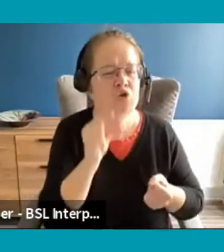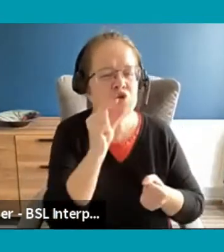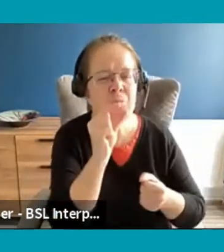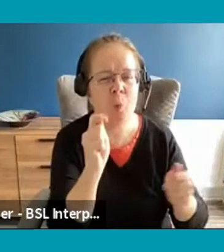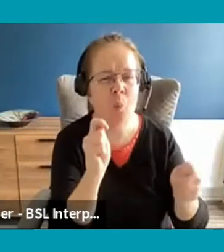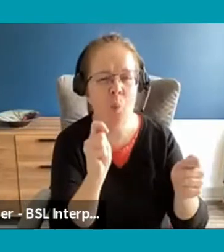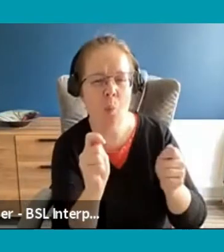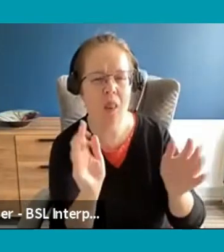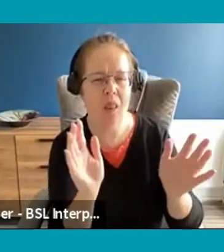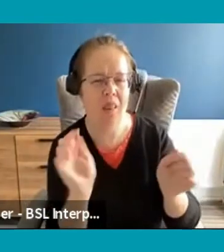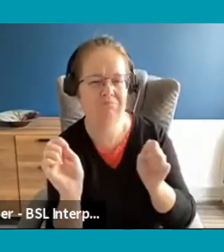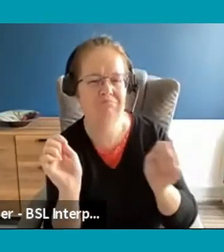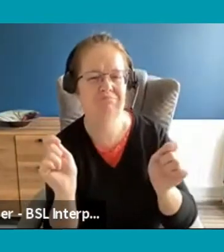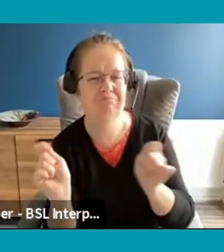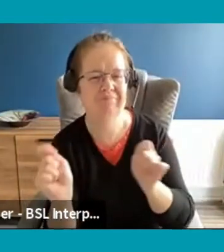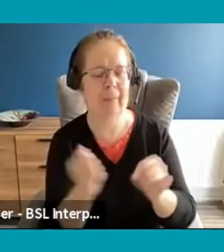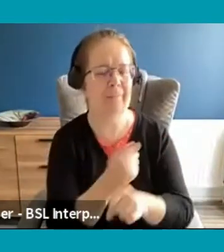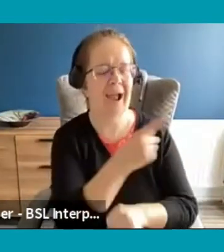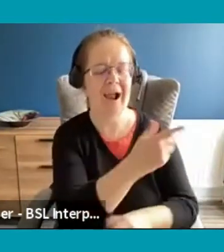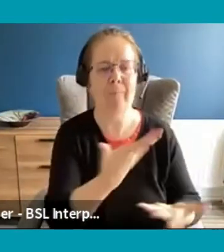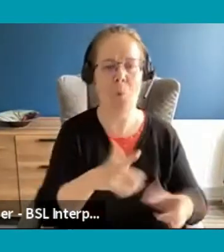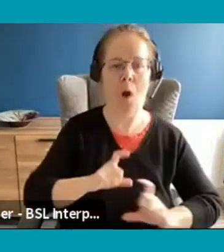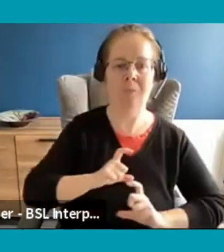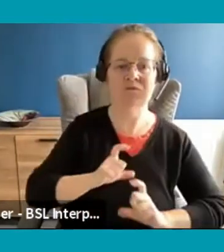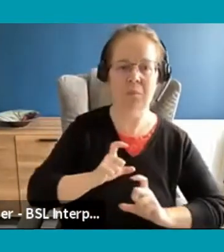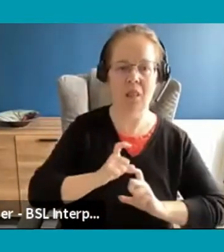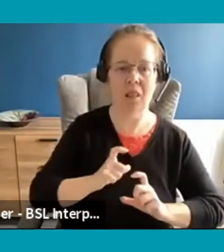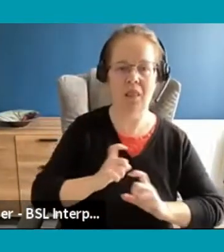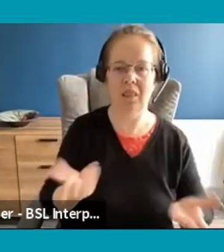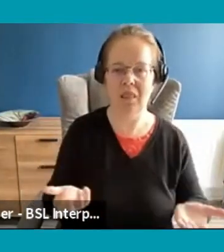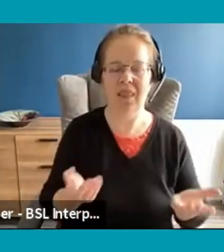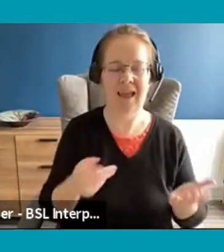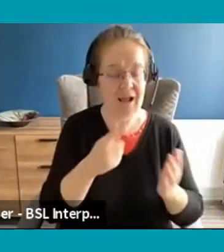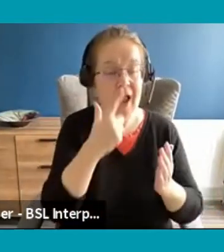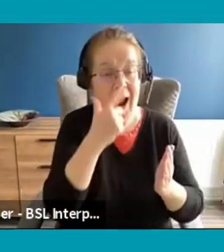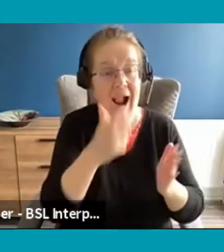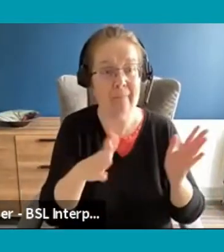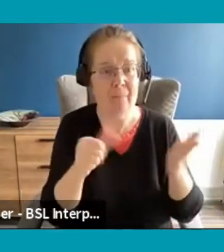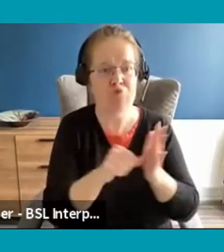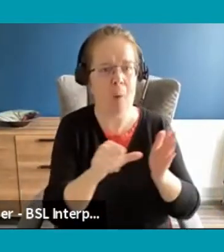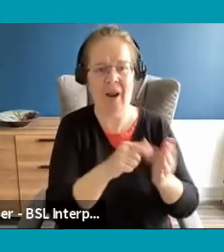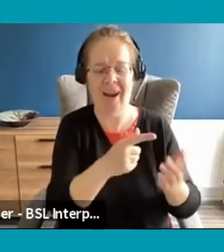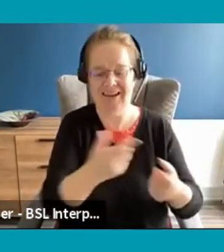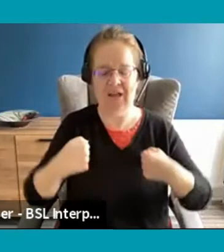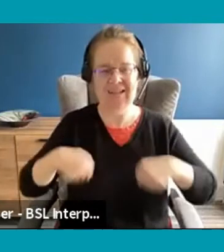way for people who who it said. You know it's a real problem for him or it was but we broke down